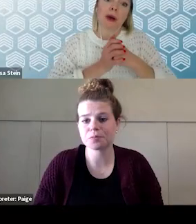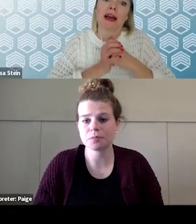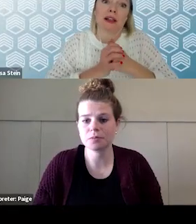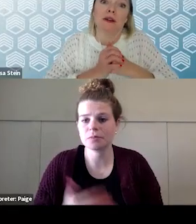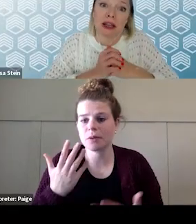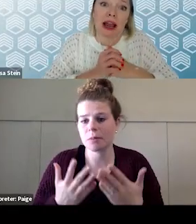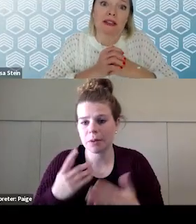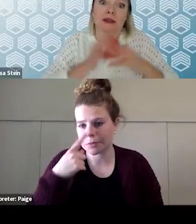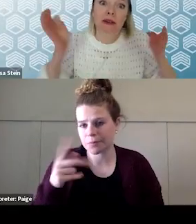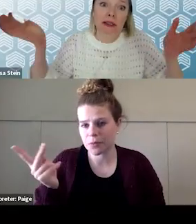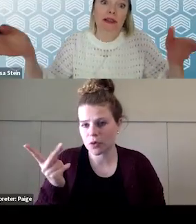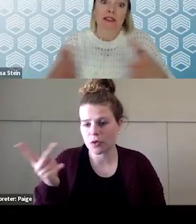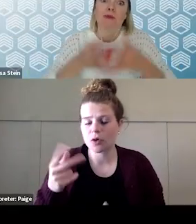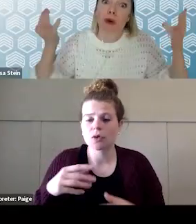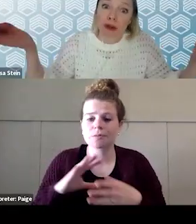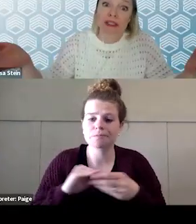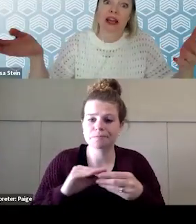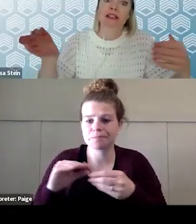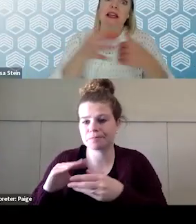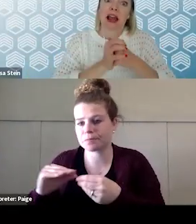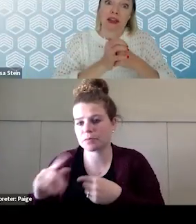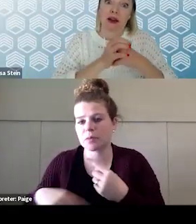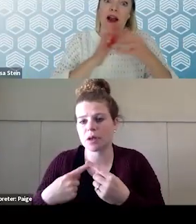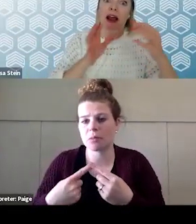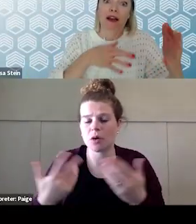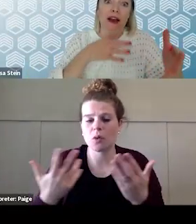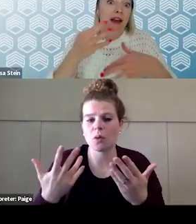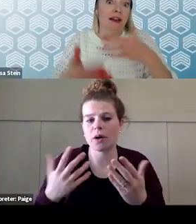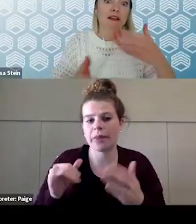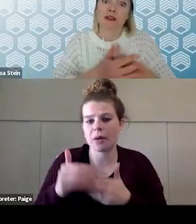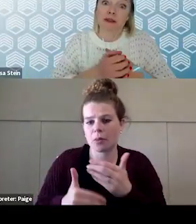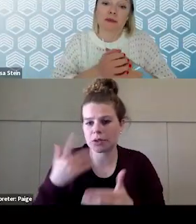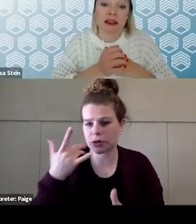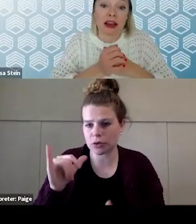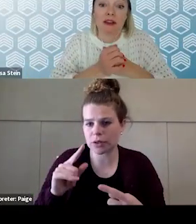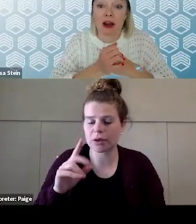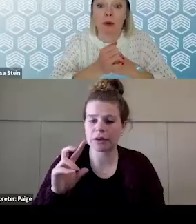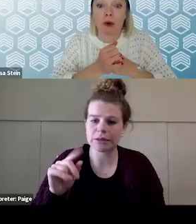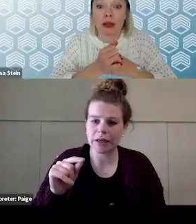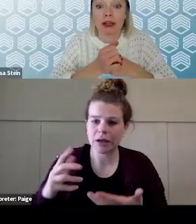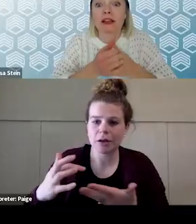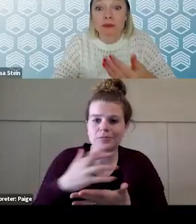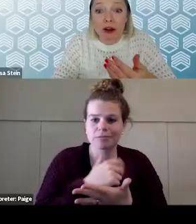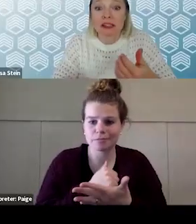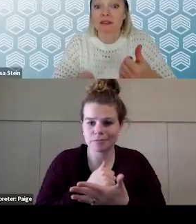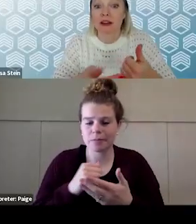what has it looked like to pull this data together and to make that available? It is impressive